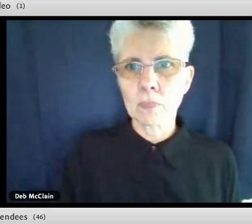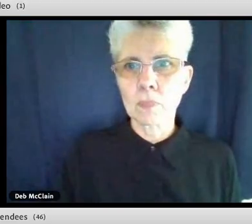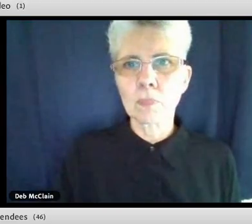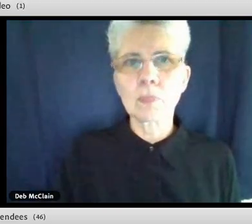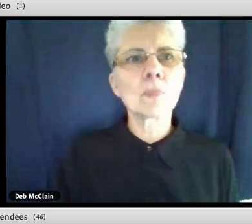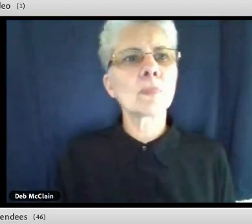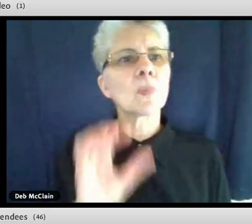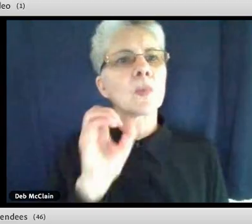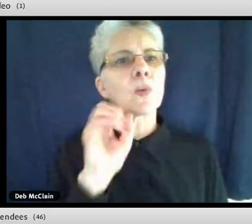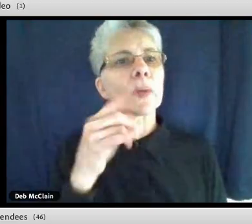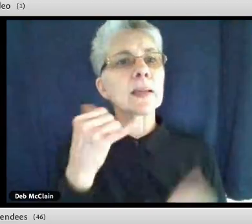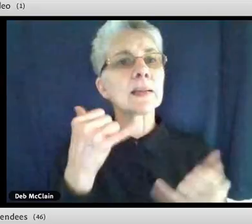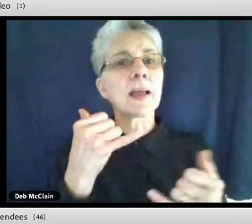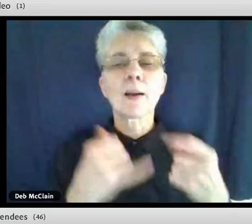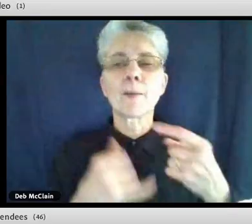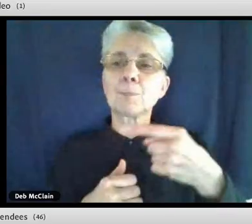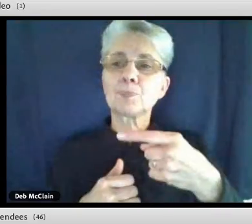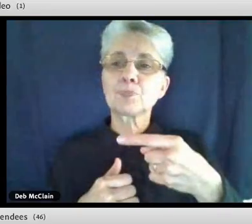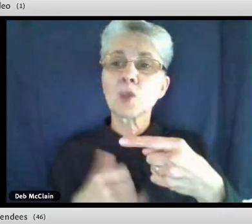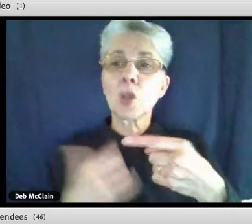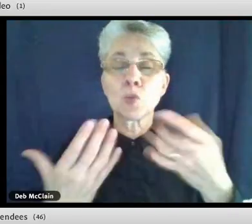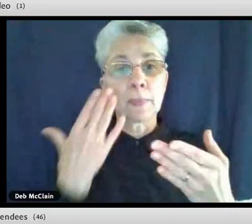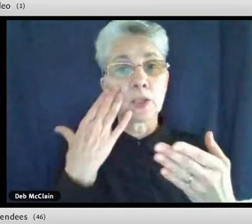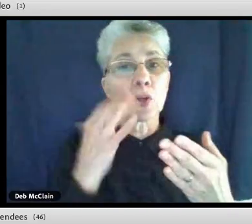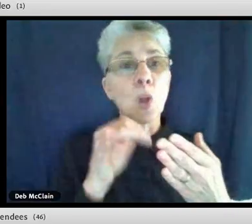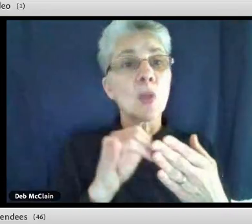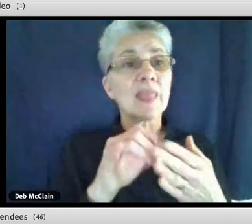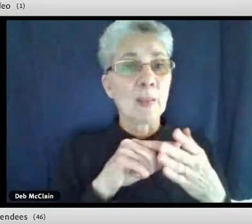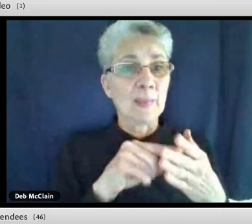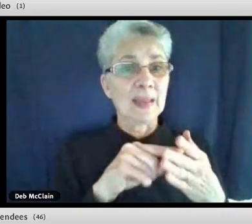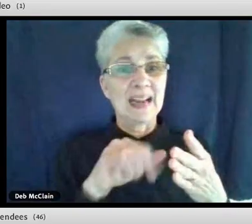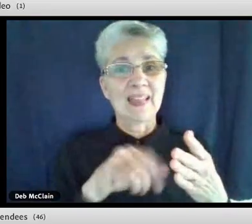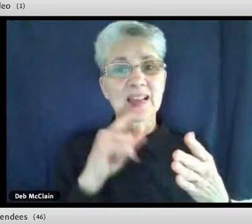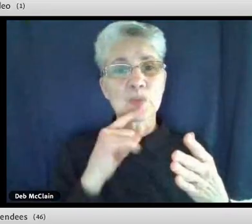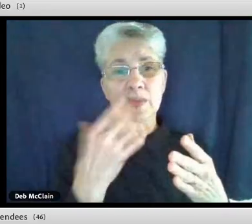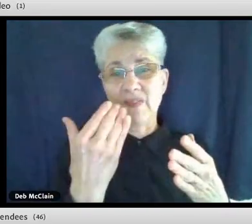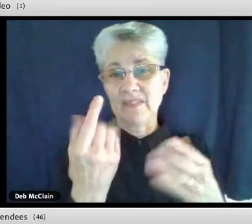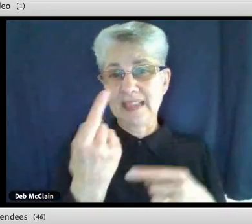Okay, so you probably know that at the beginning, this was 15 days that we were going to stay home,